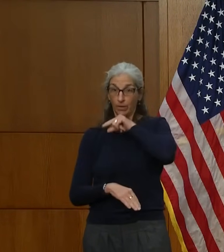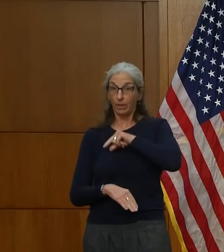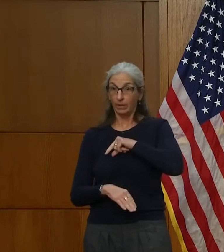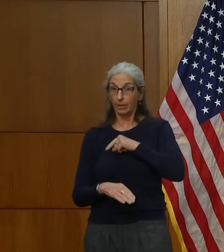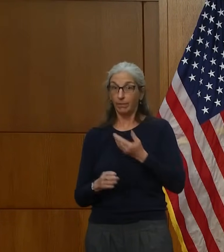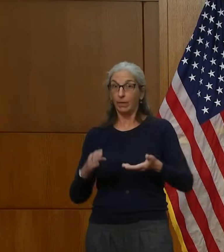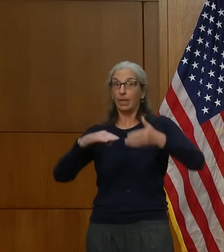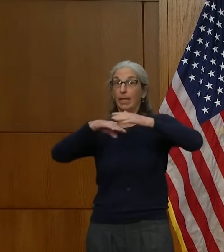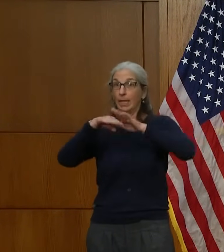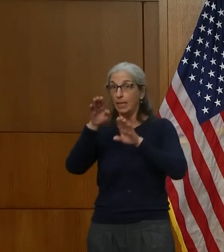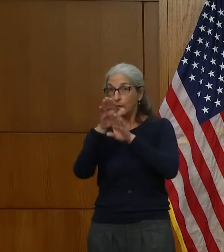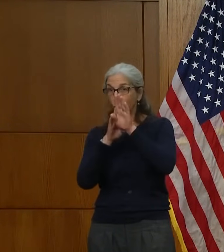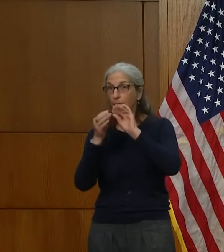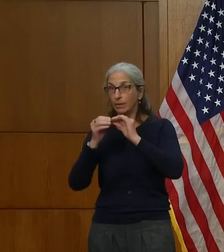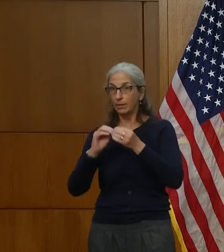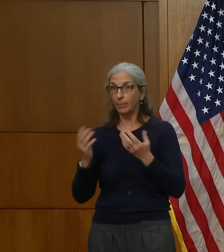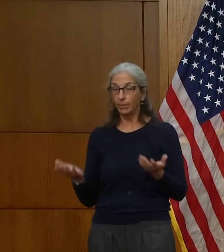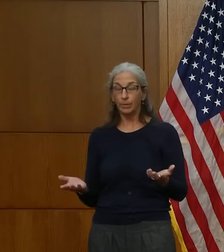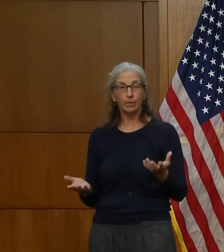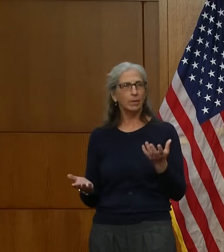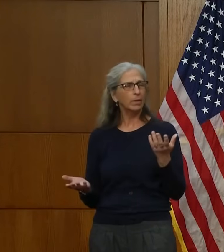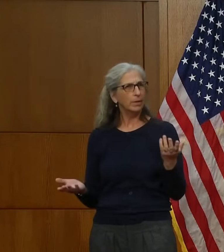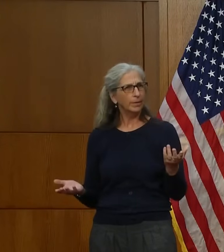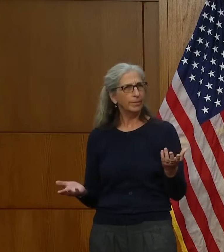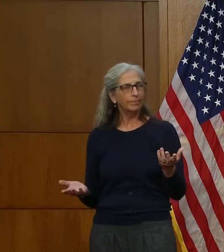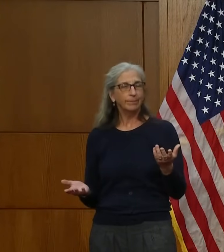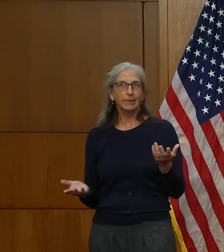DIRECTION, AND HIS PARTICULAR QUESTION WAS ABOUT A POST